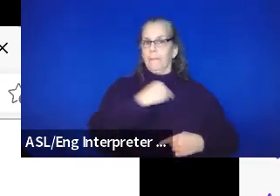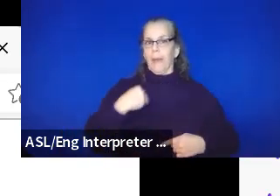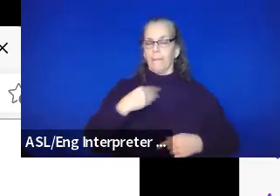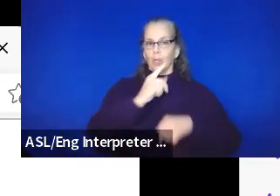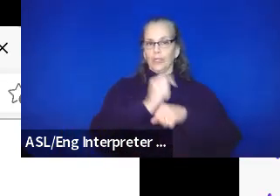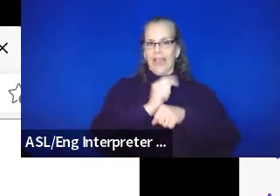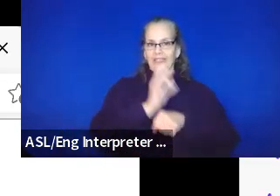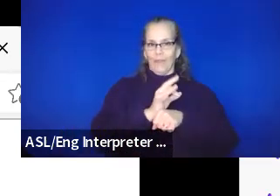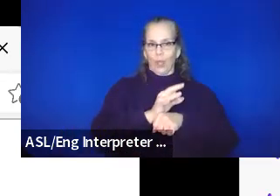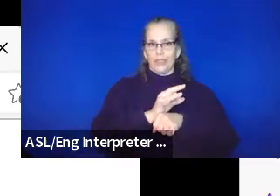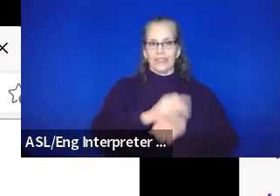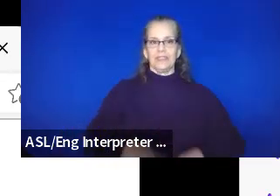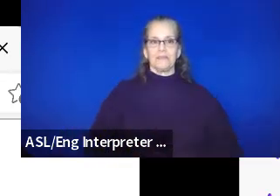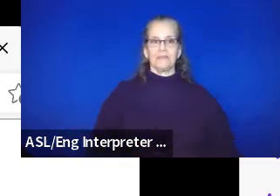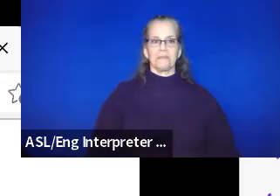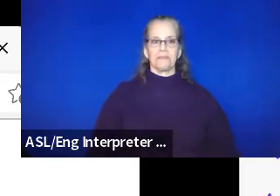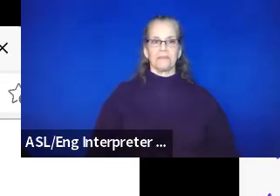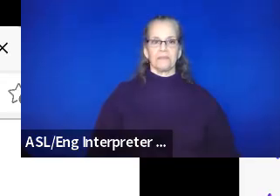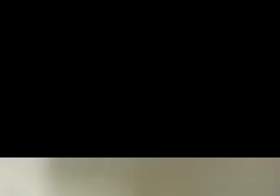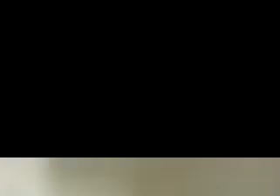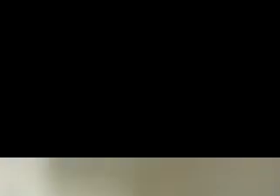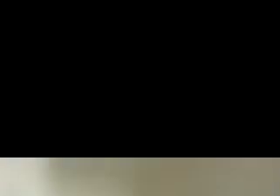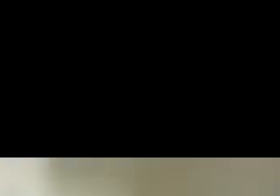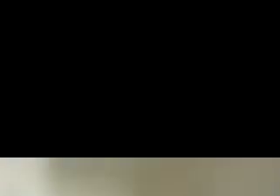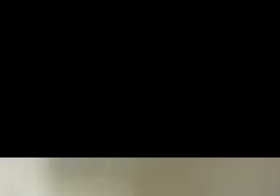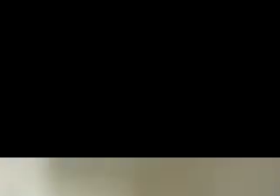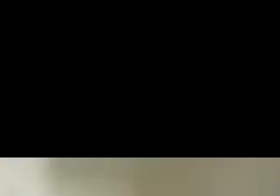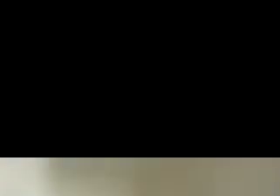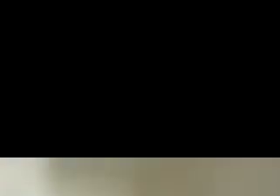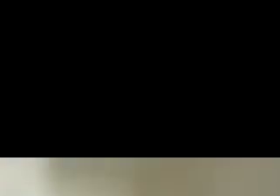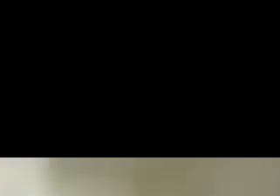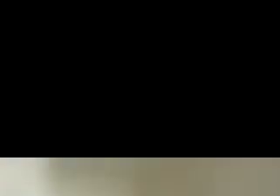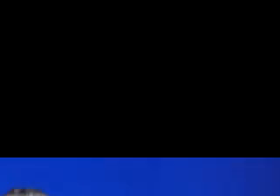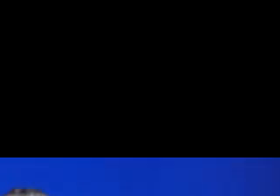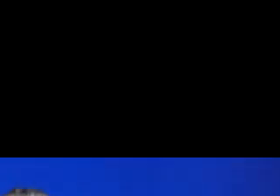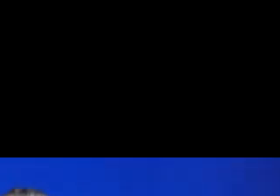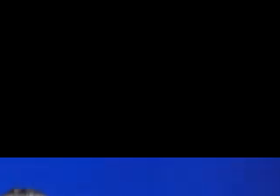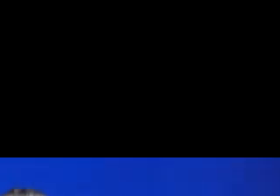Relihan. [Pause].